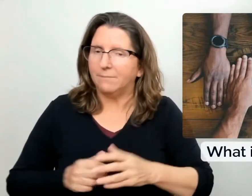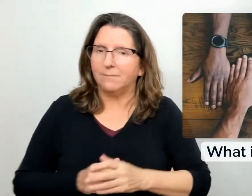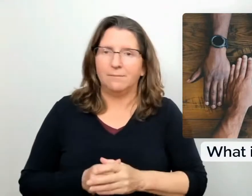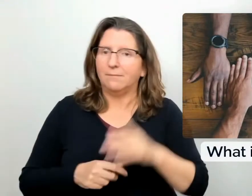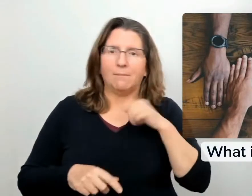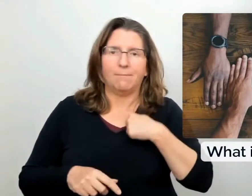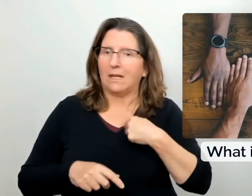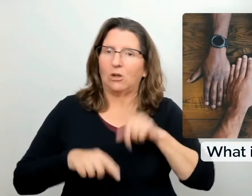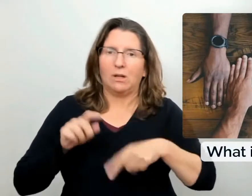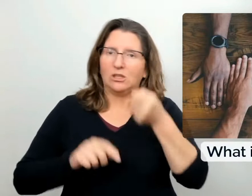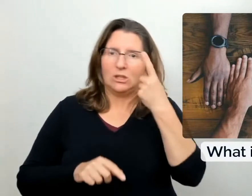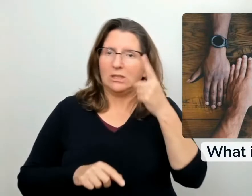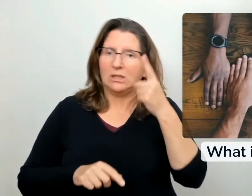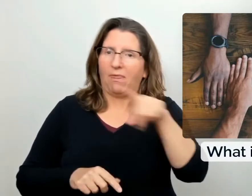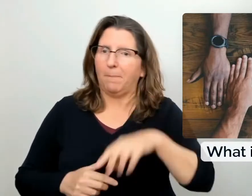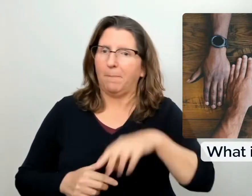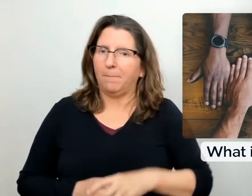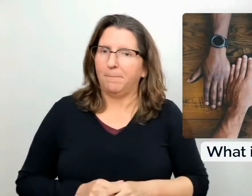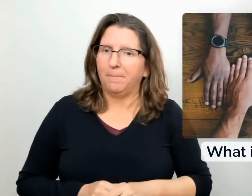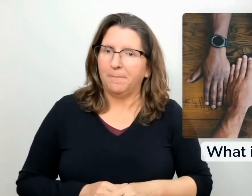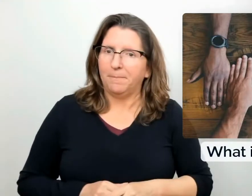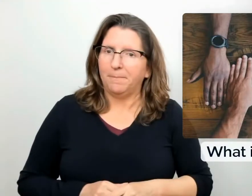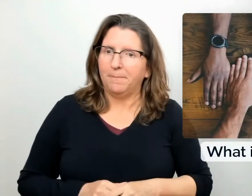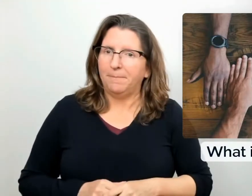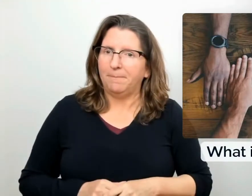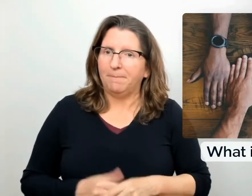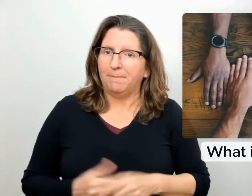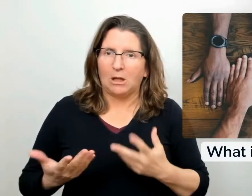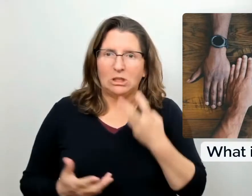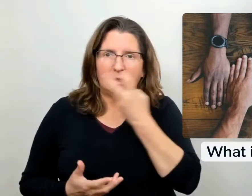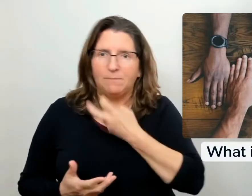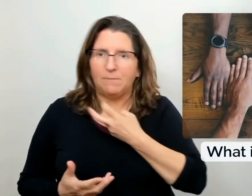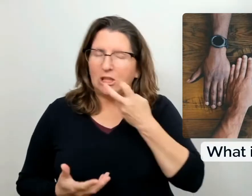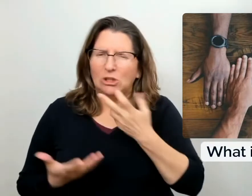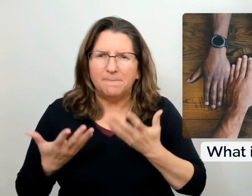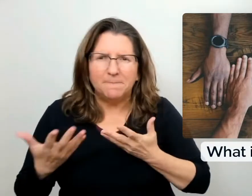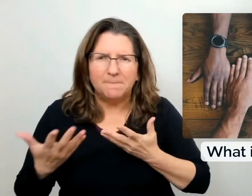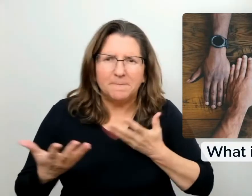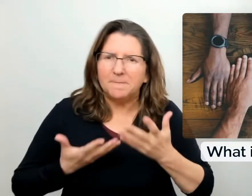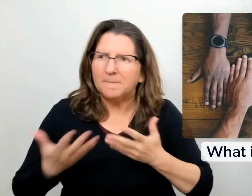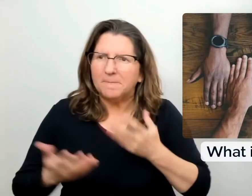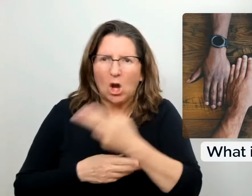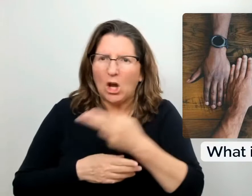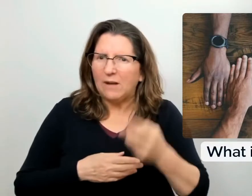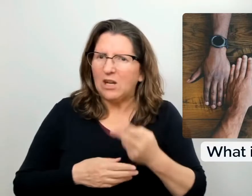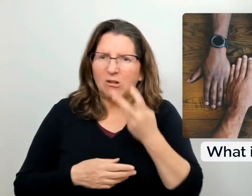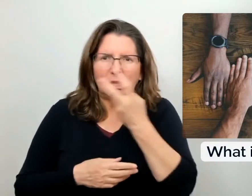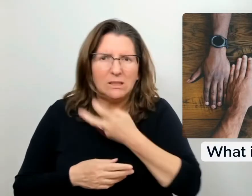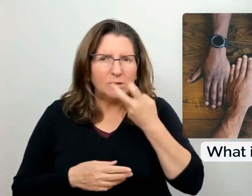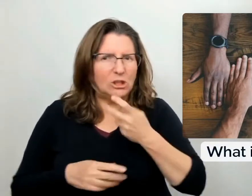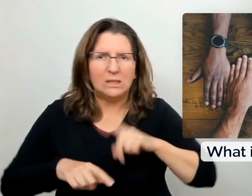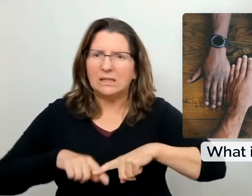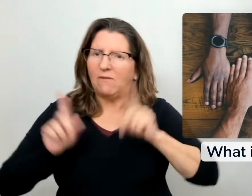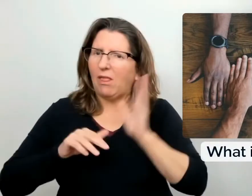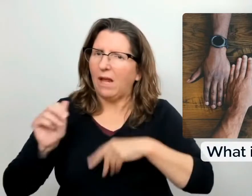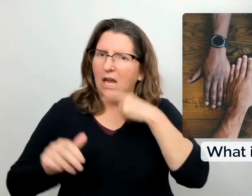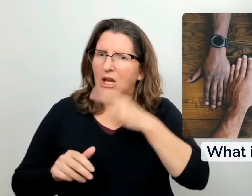But the problem was, I couldn't understand them. Even though they could 'speak' I couldn't speechread them.